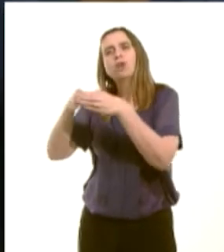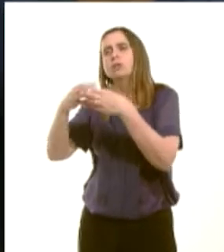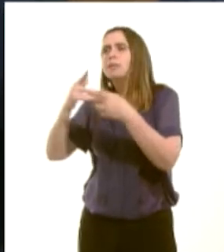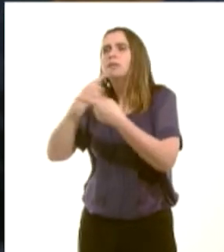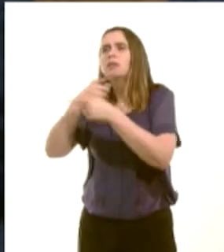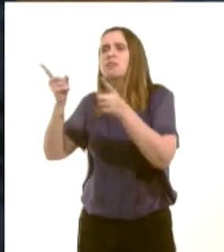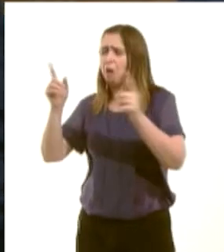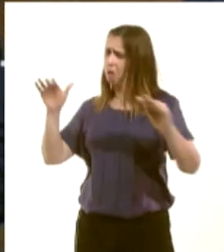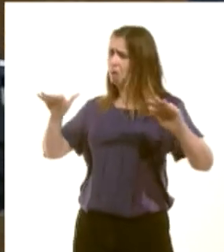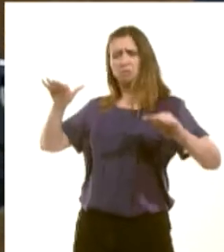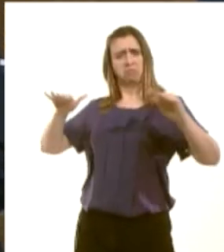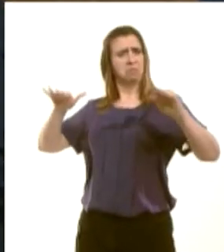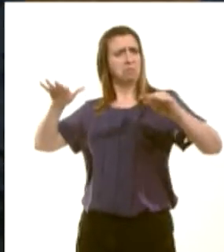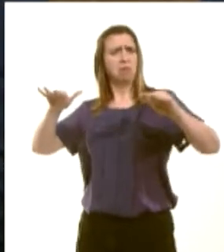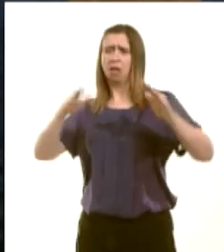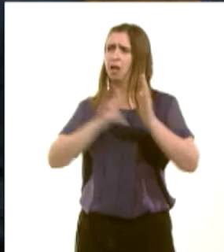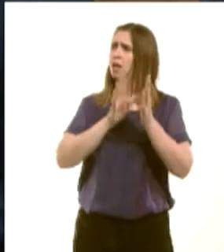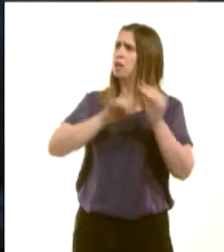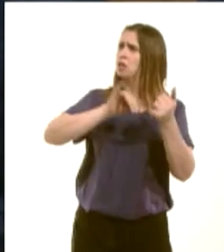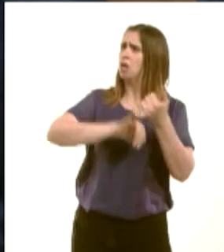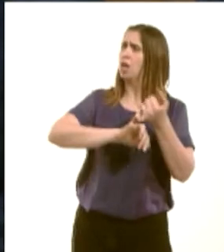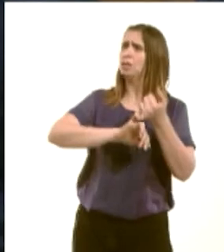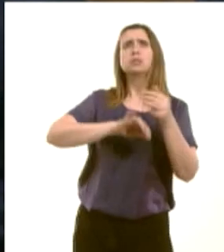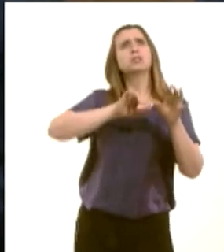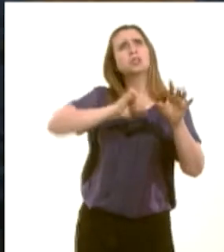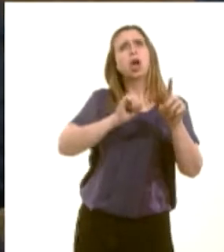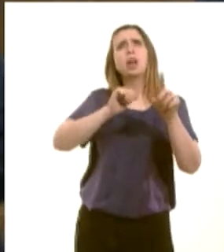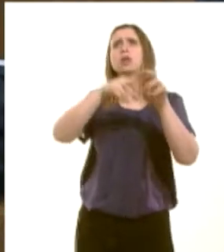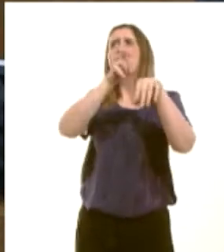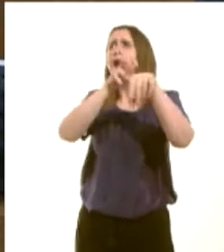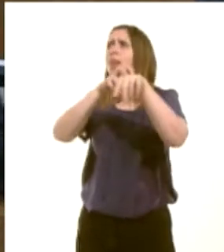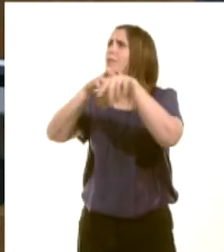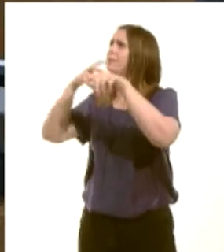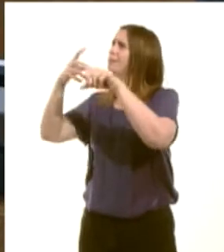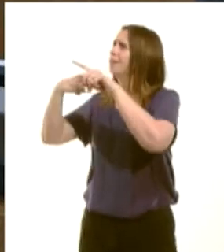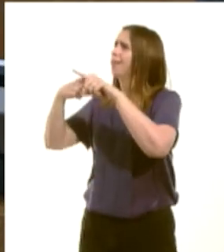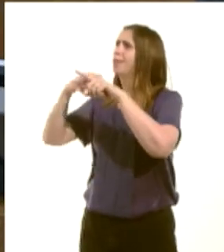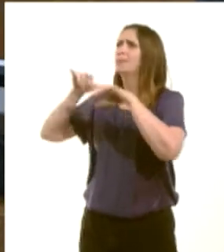as they put it, between the health services of the four nations. He keeps on coming out